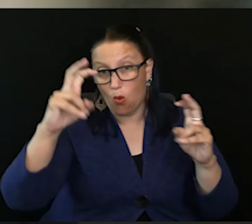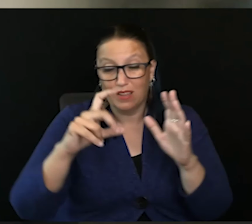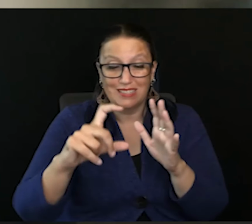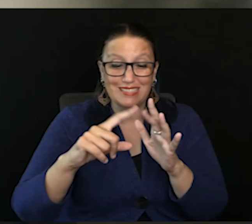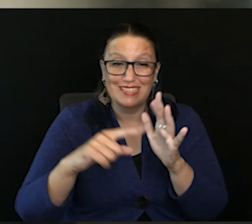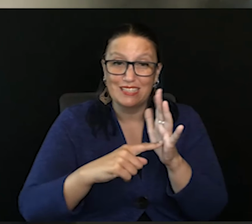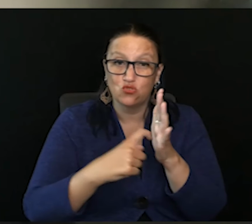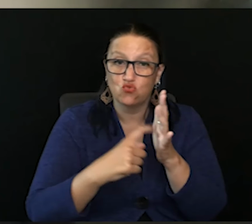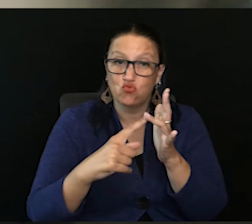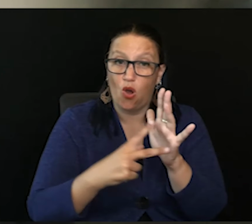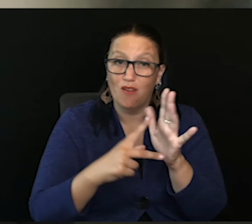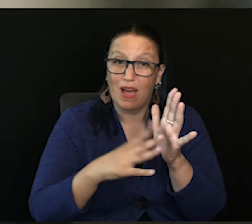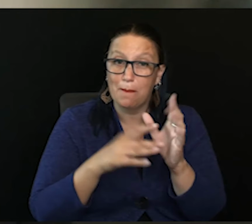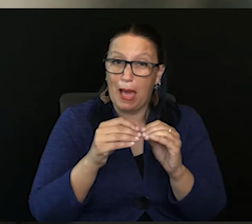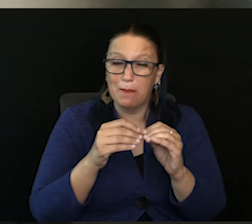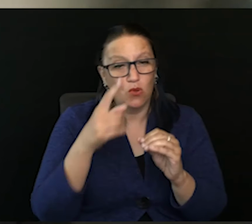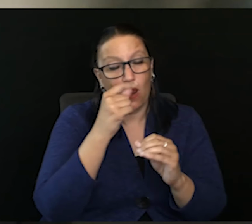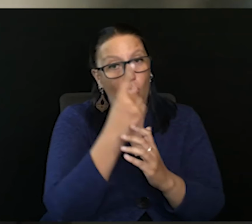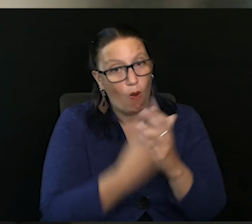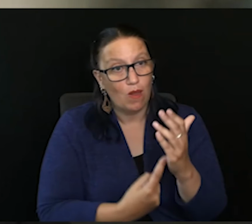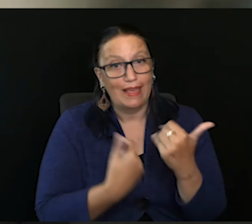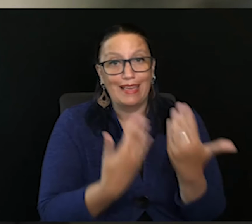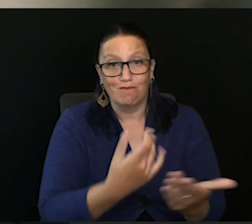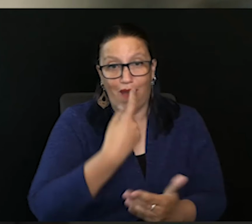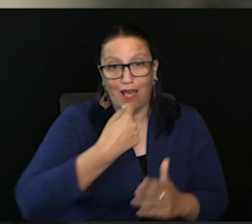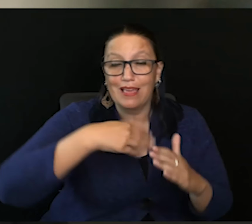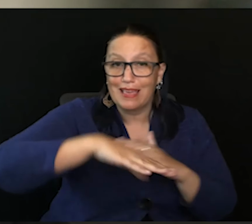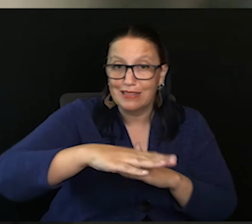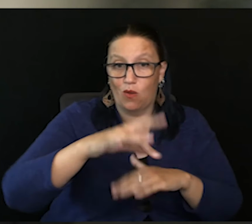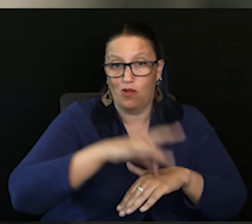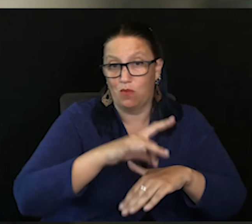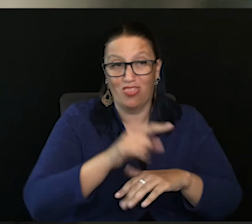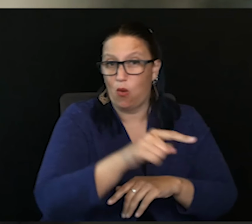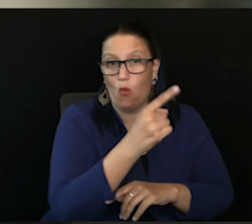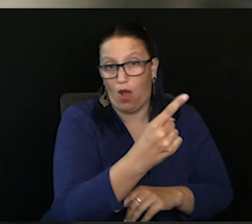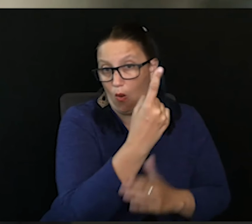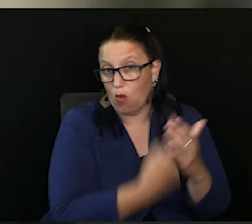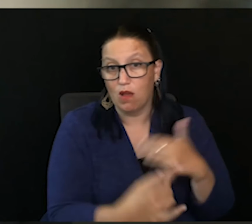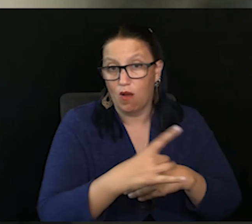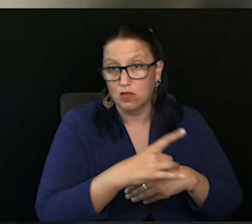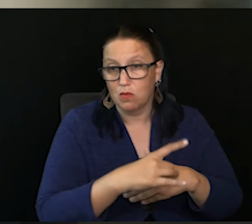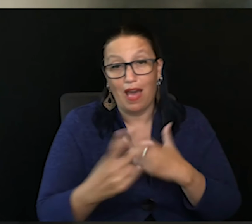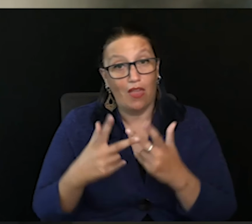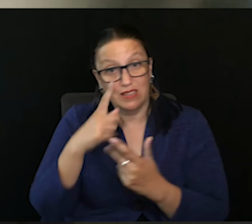It adds to our protection, and it will in particular focus on those that